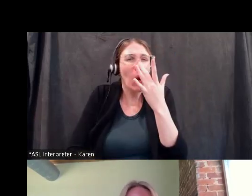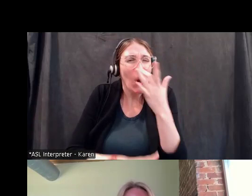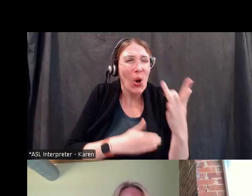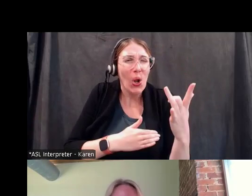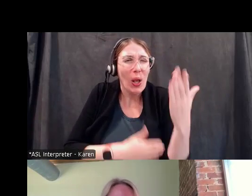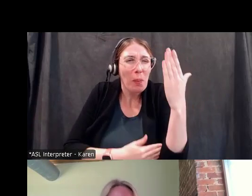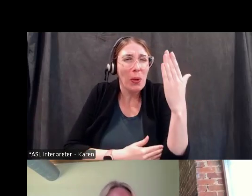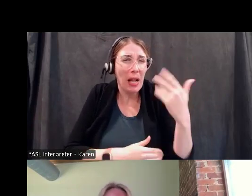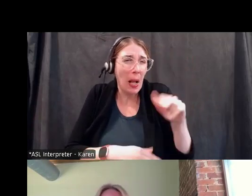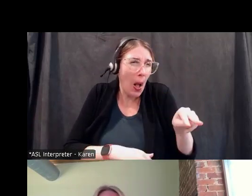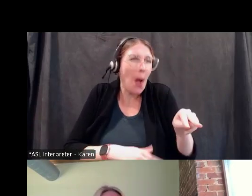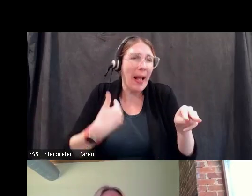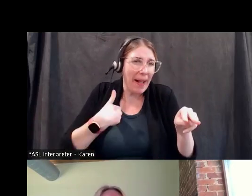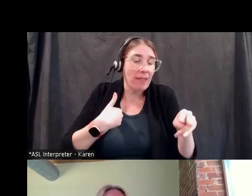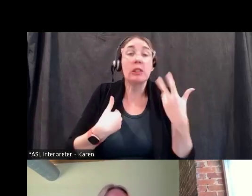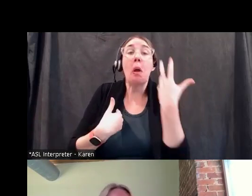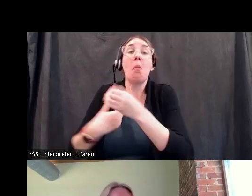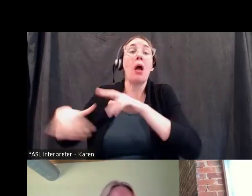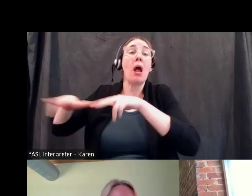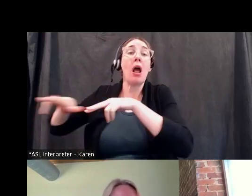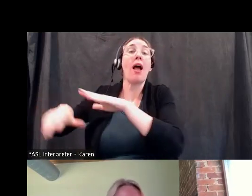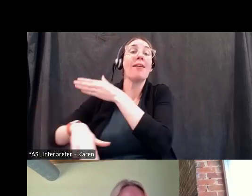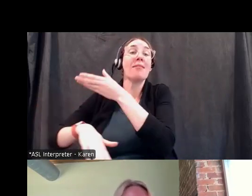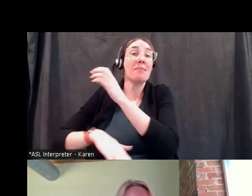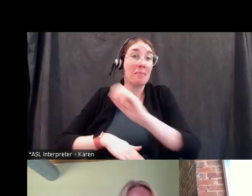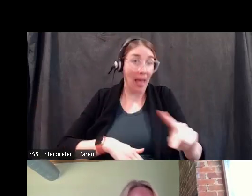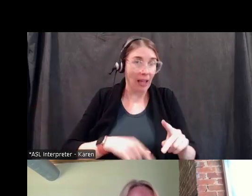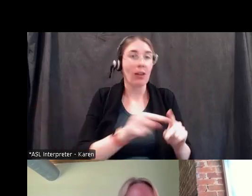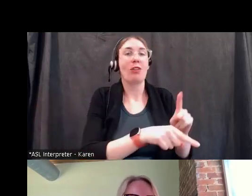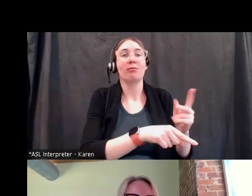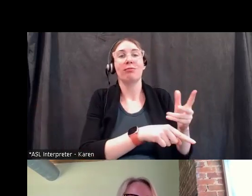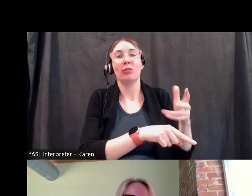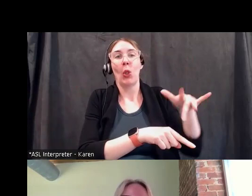it was gone, and I just loved seeing that it was out, which is really super cool.